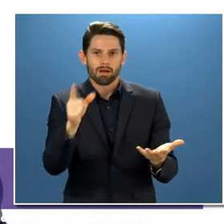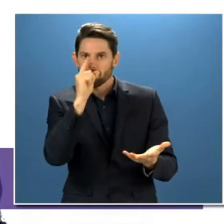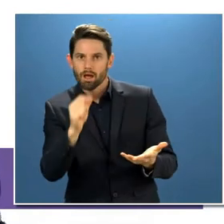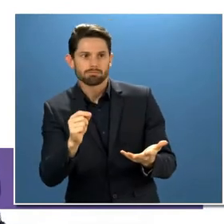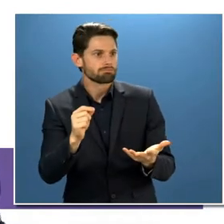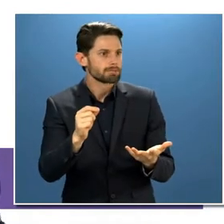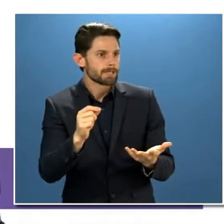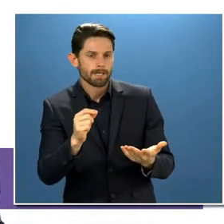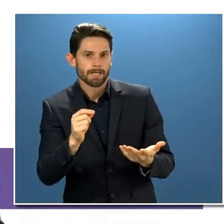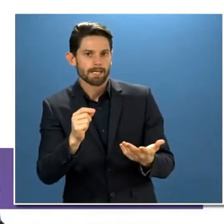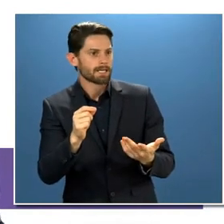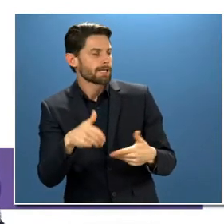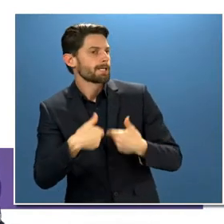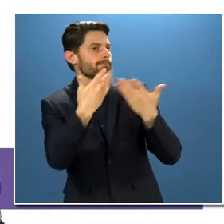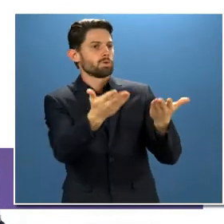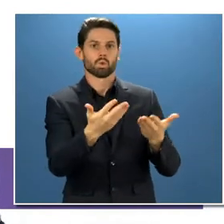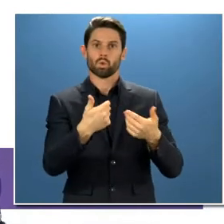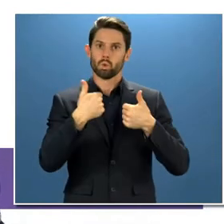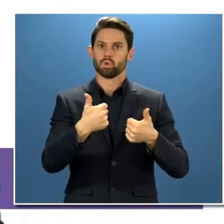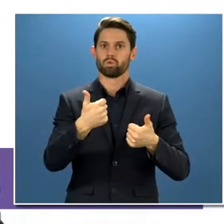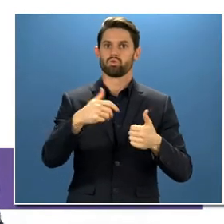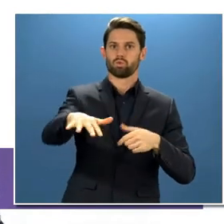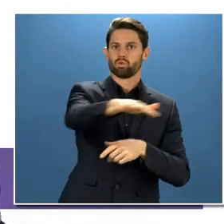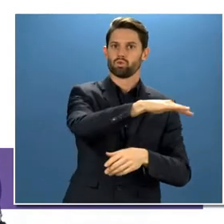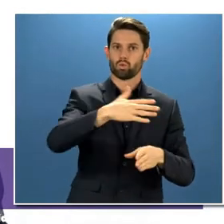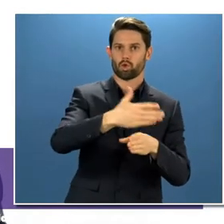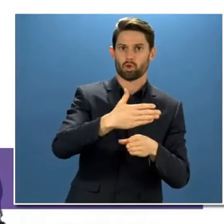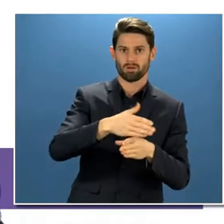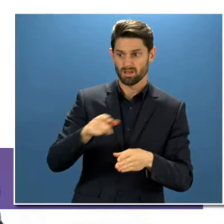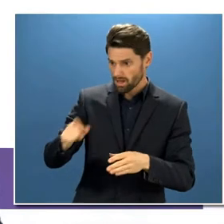individual with a disability to be a very good communicator.